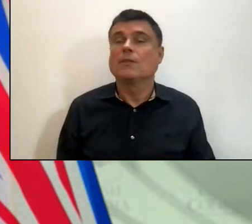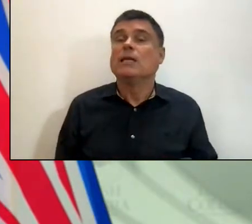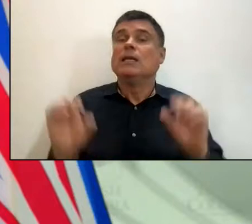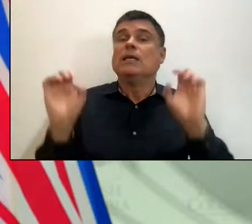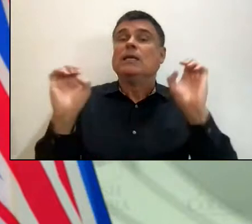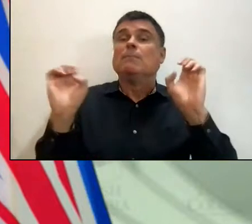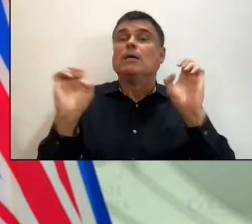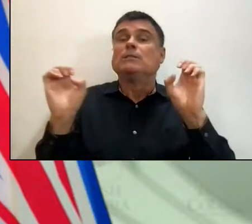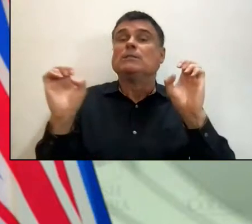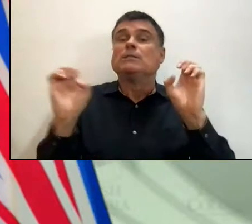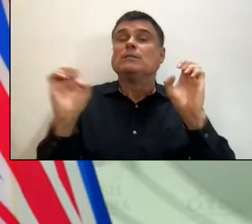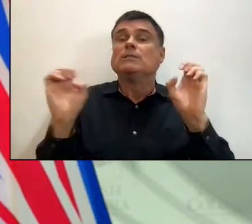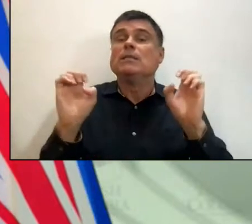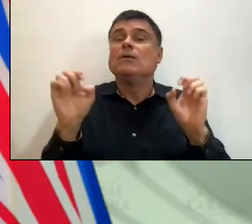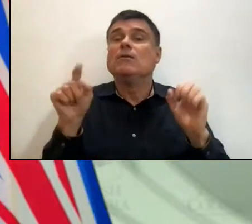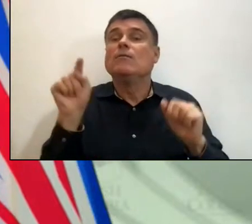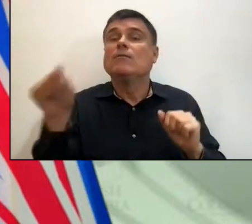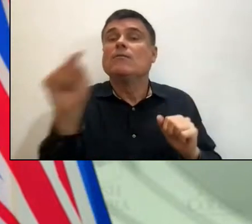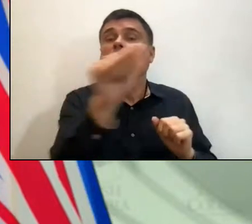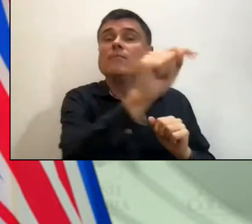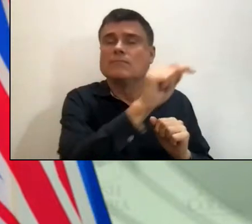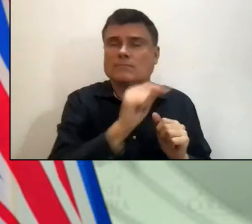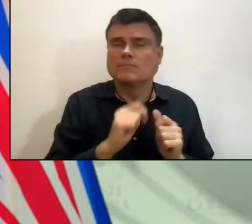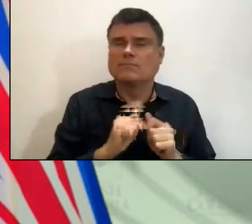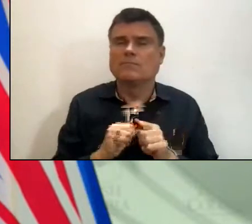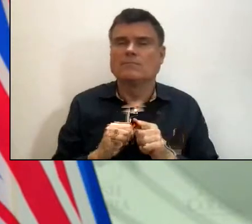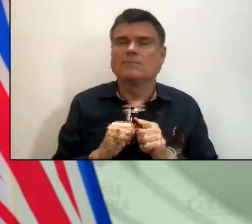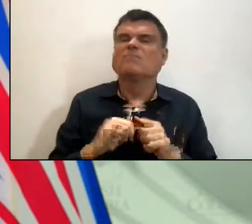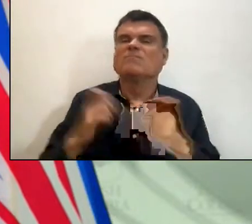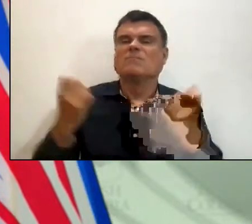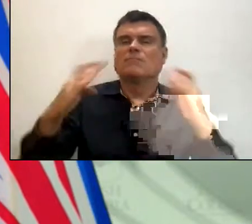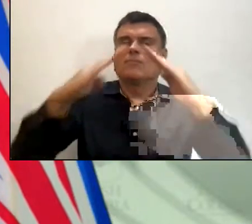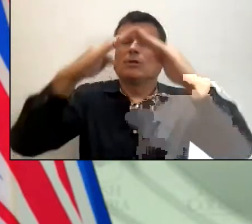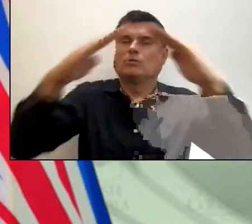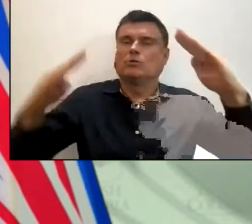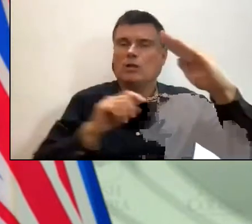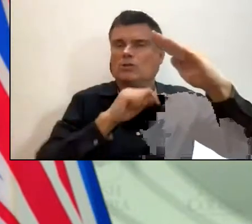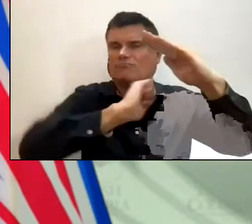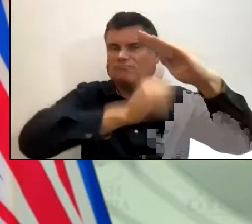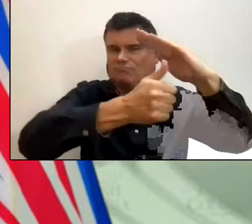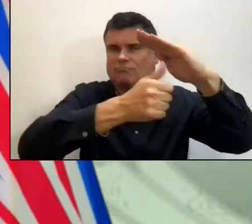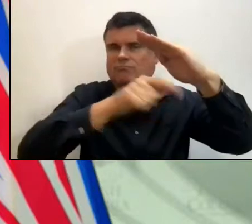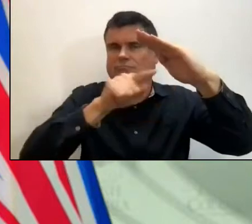All communities have issued this alert ahead the coming cold